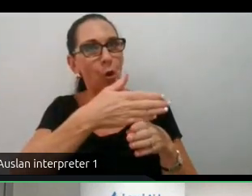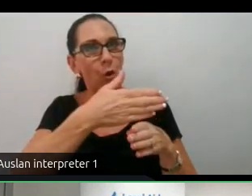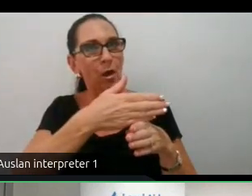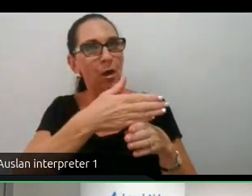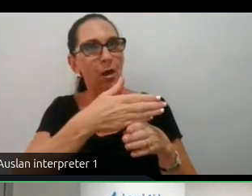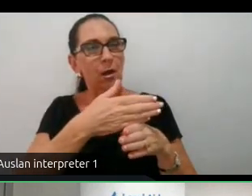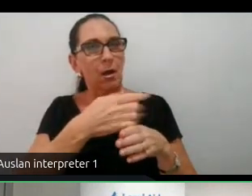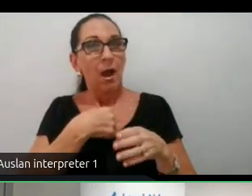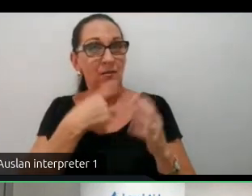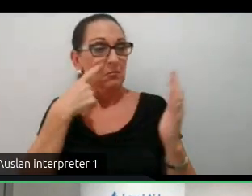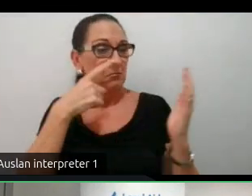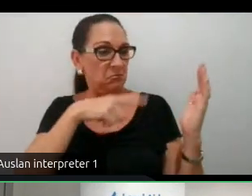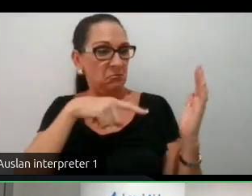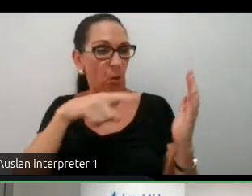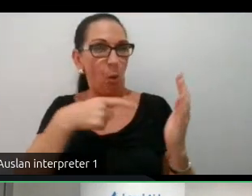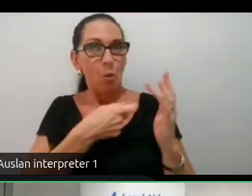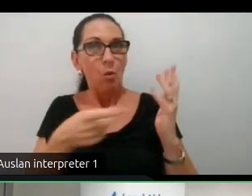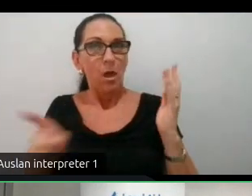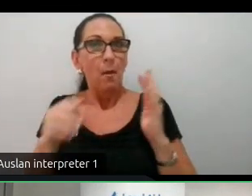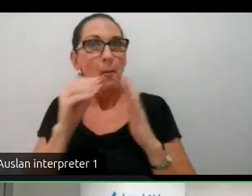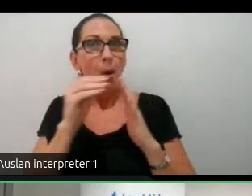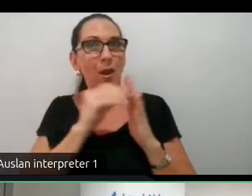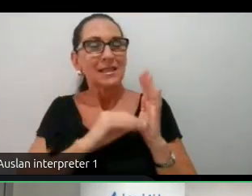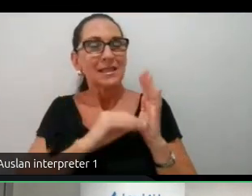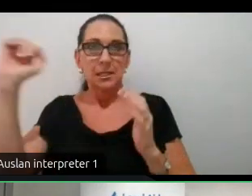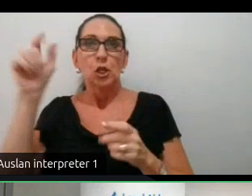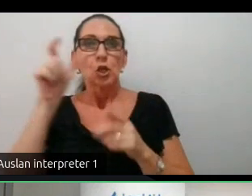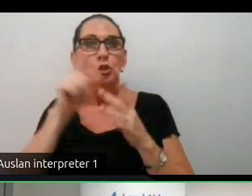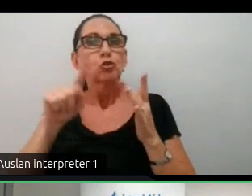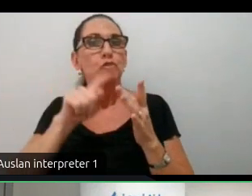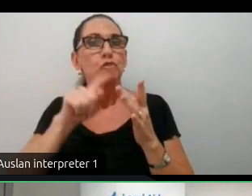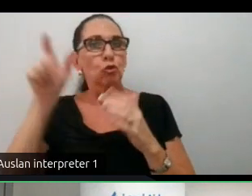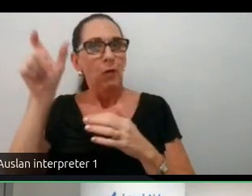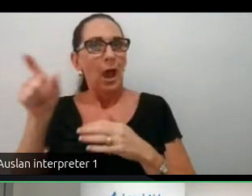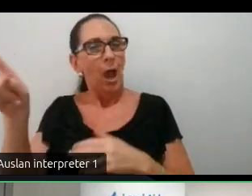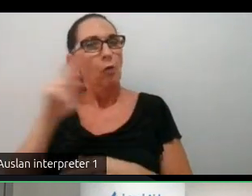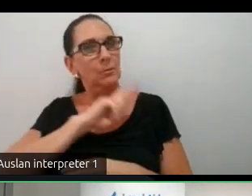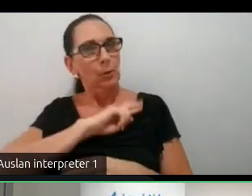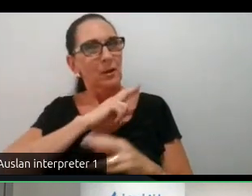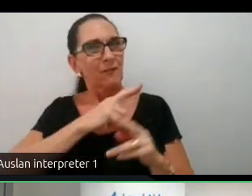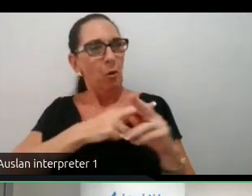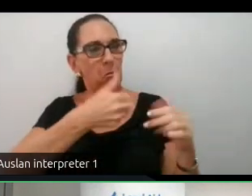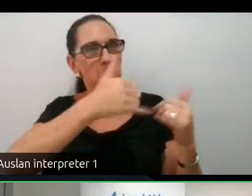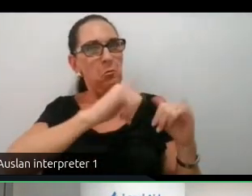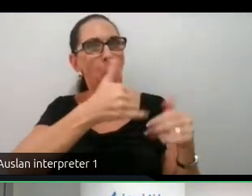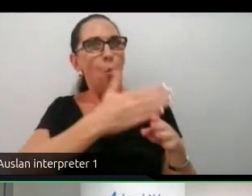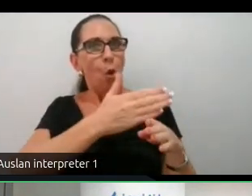in just about every policy I've seen, the insurer takes responsibility for the quality of that work.